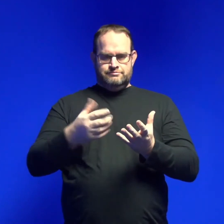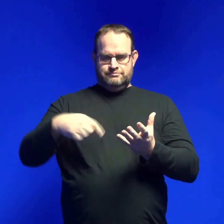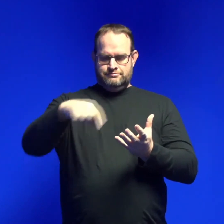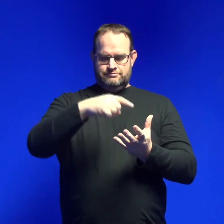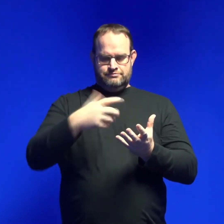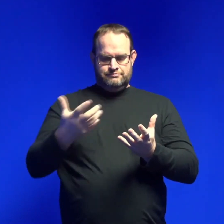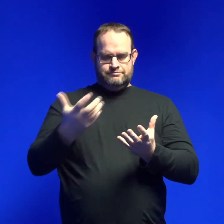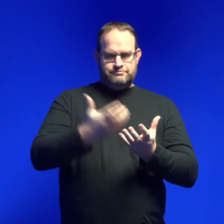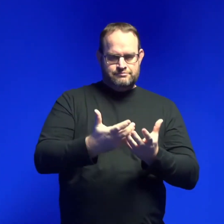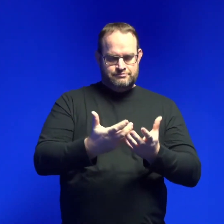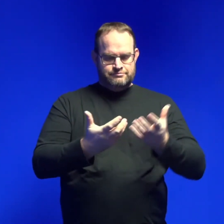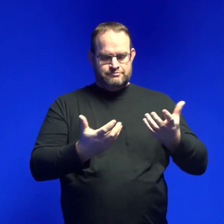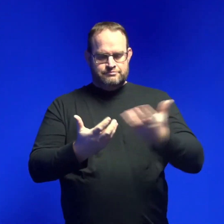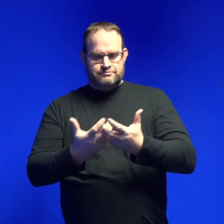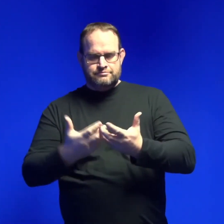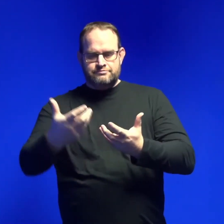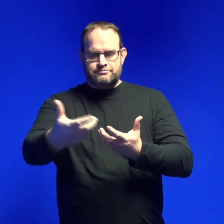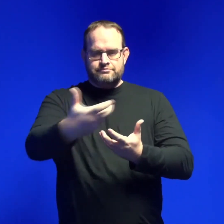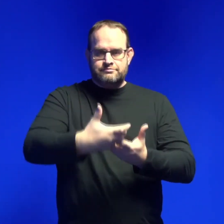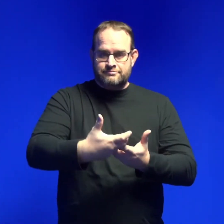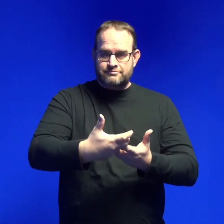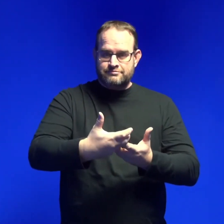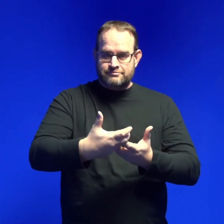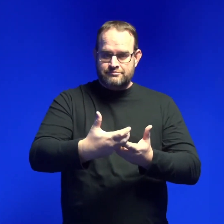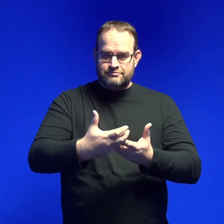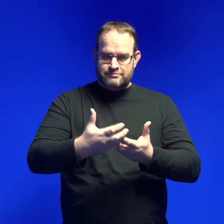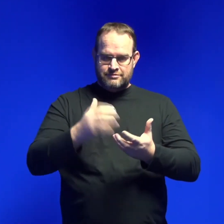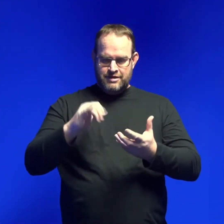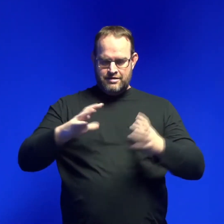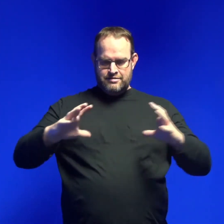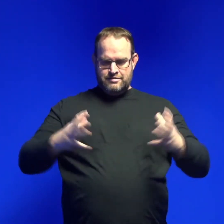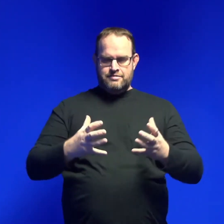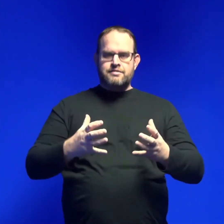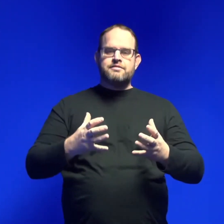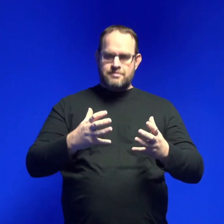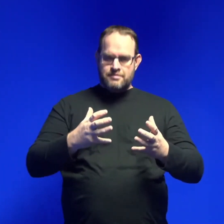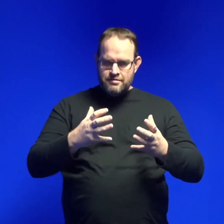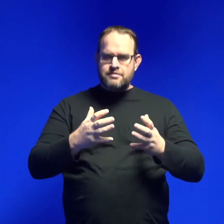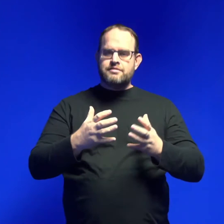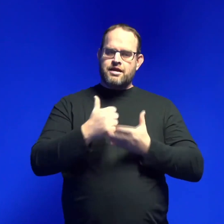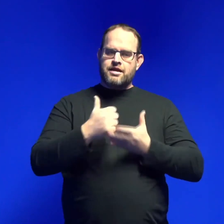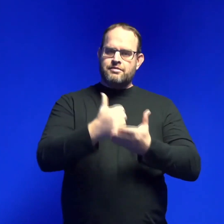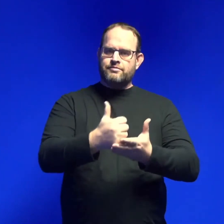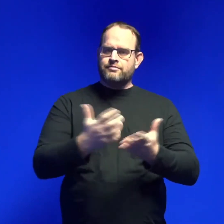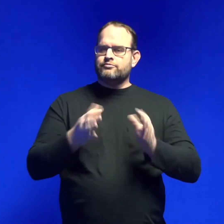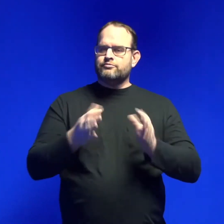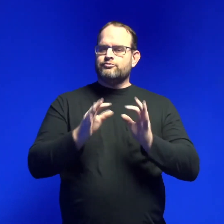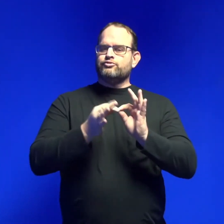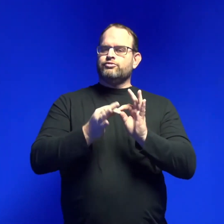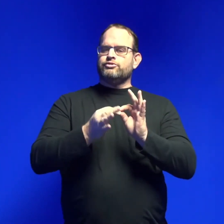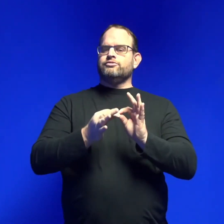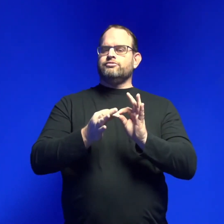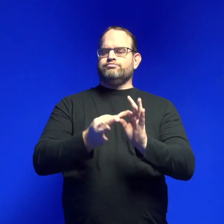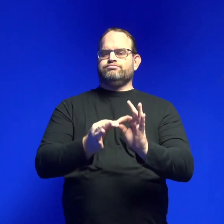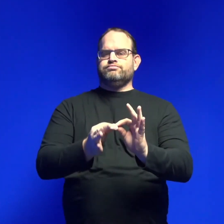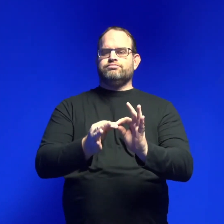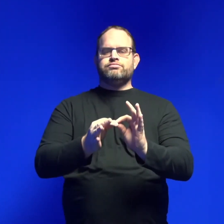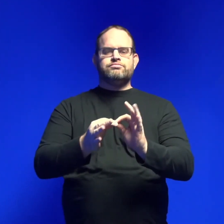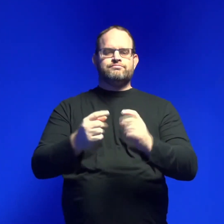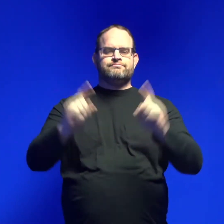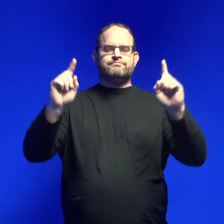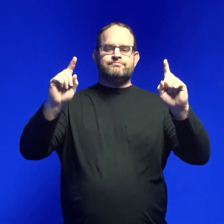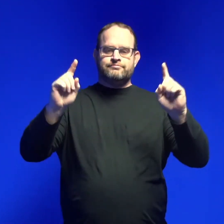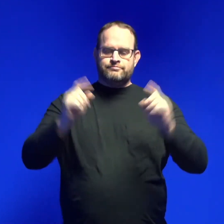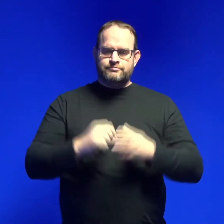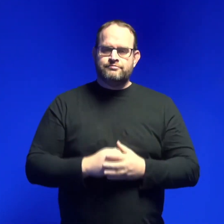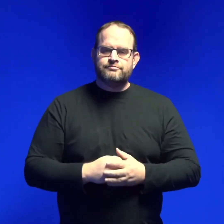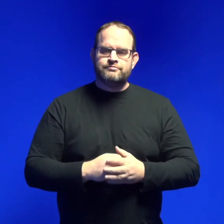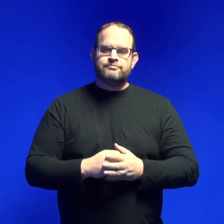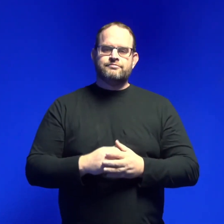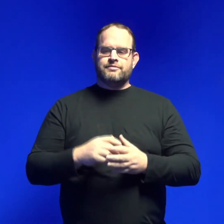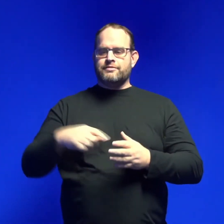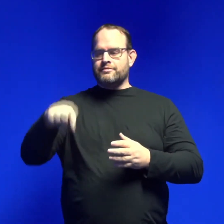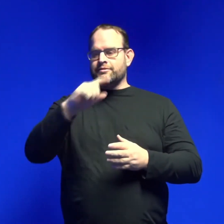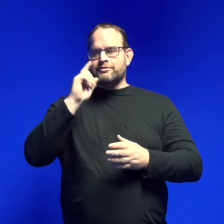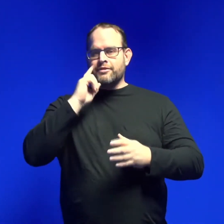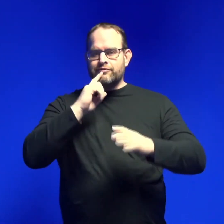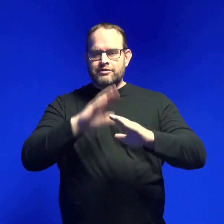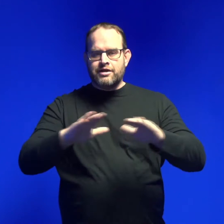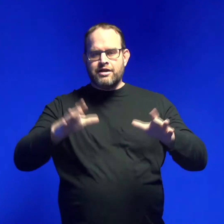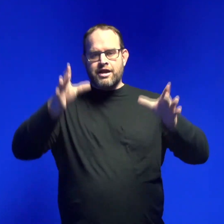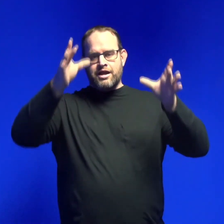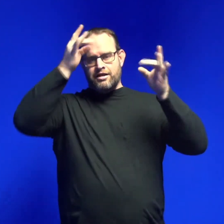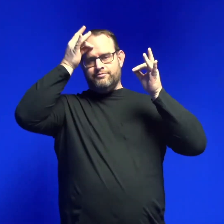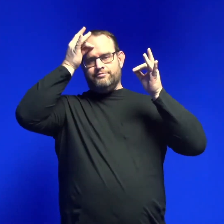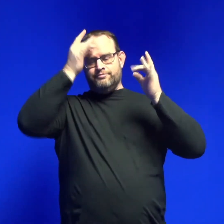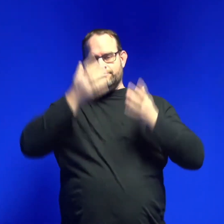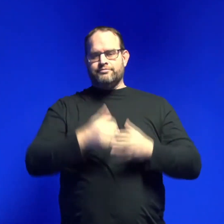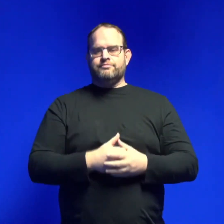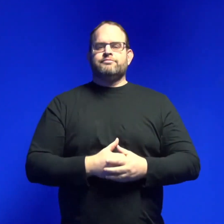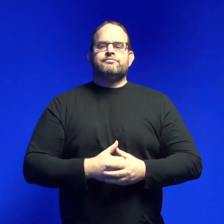The goal is to make it possible for interpreters become more effective in presenting information in a way Deaf children could really understand and learn.